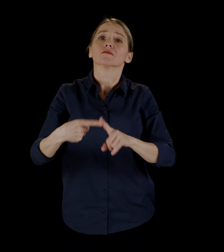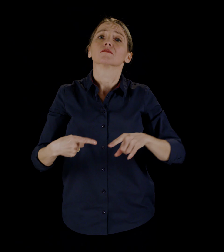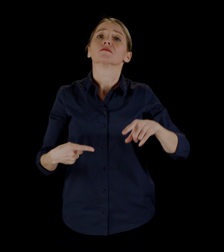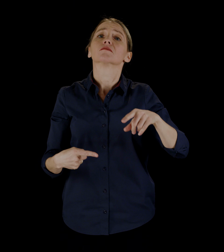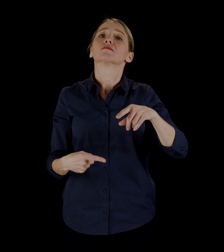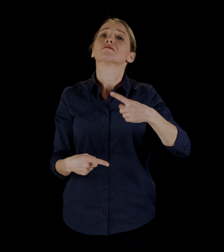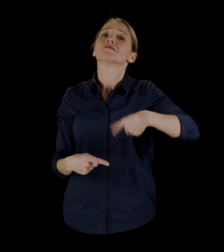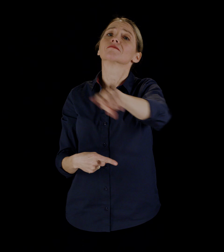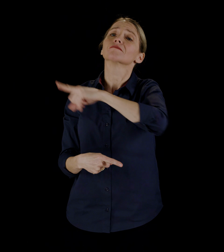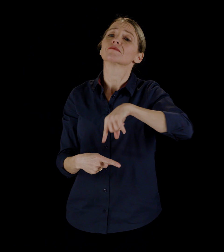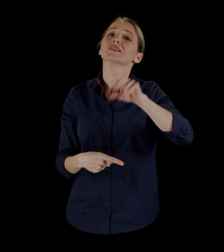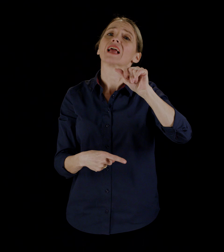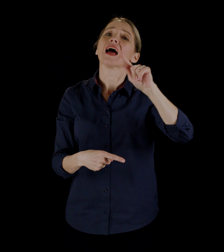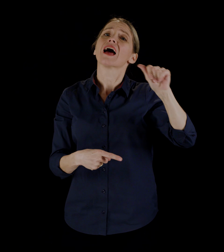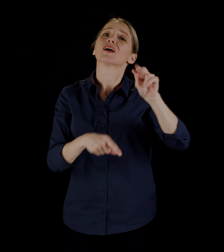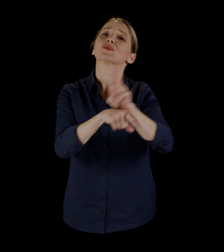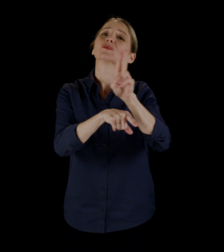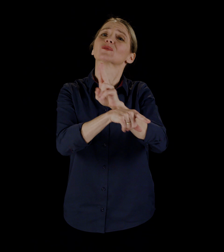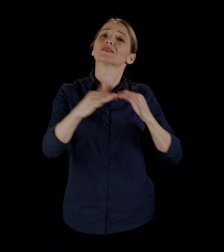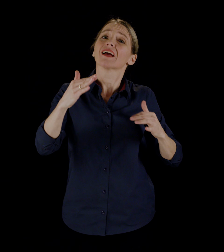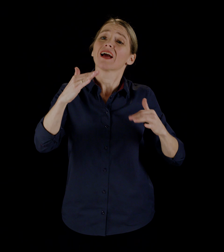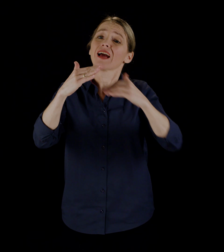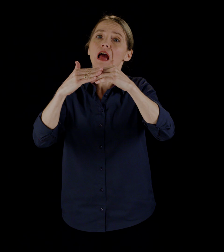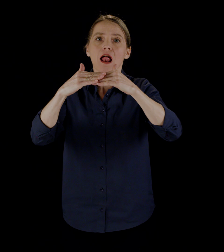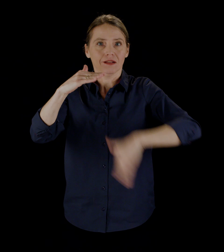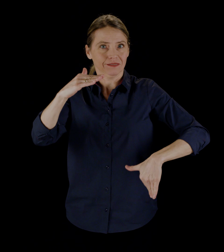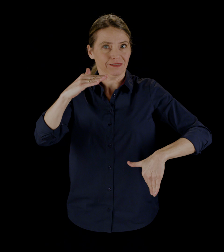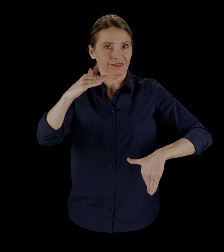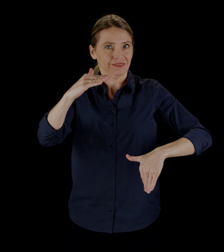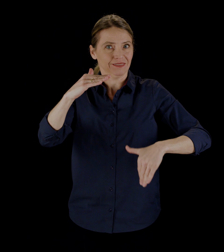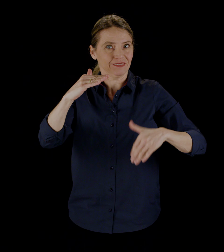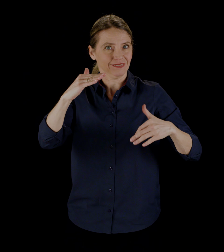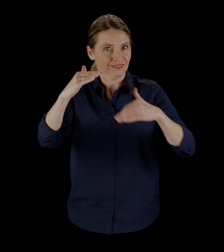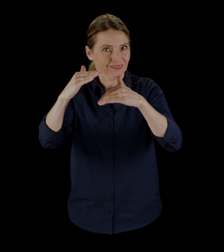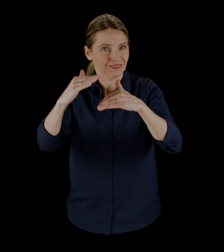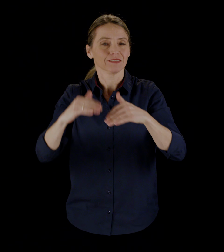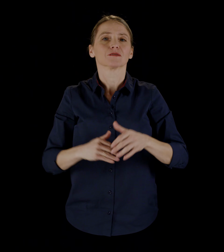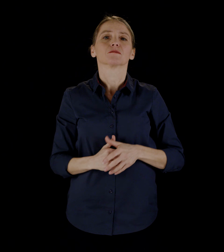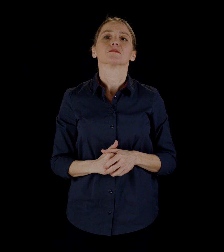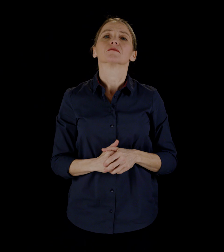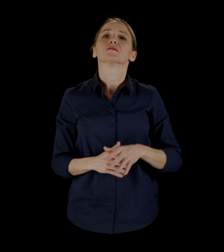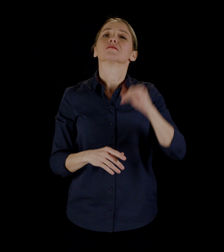Installation fees may still be applicable even if a customer cancels during a trial period.